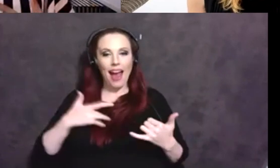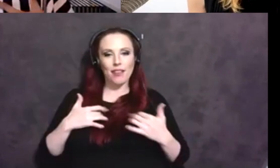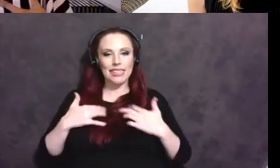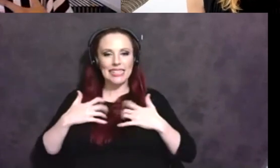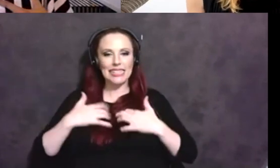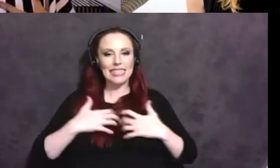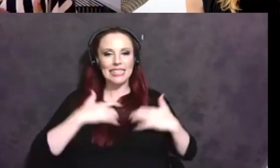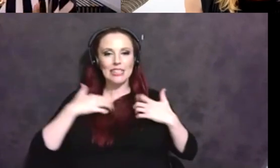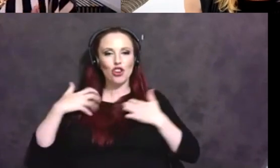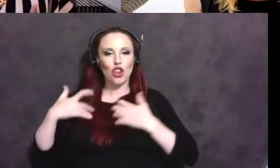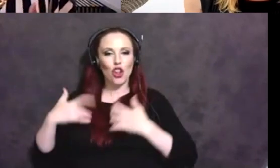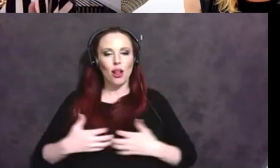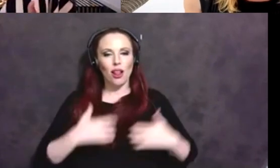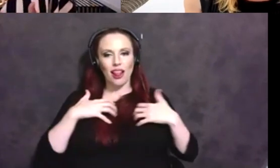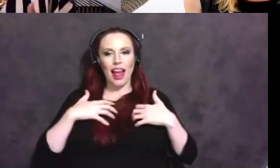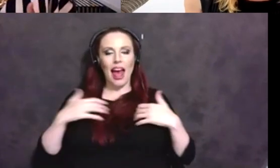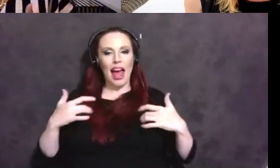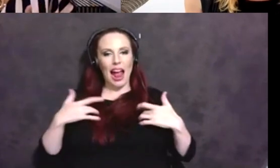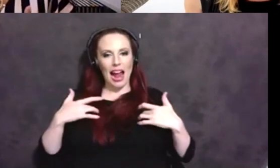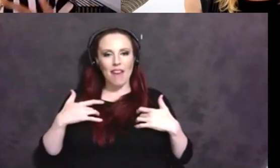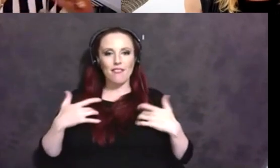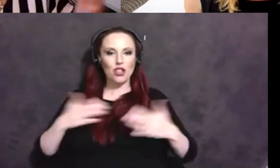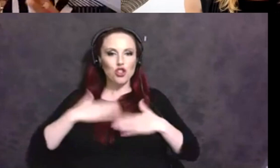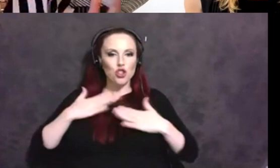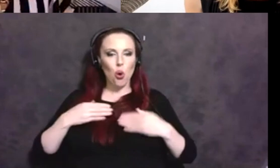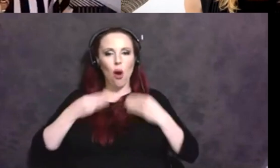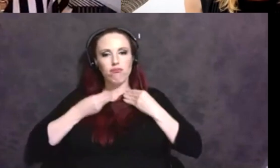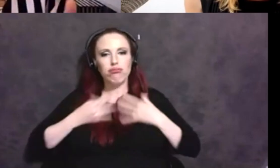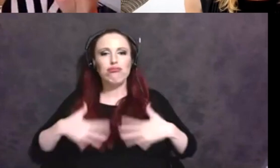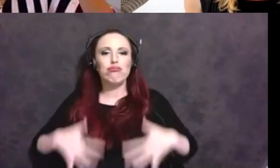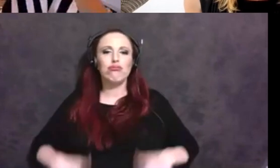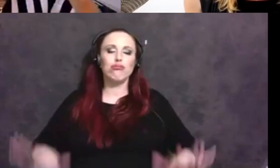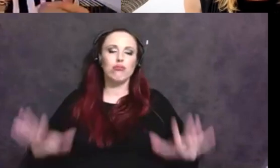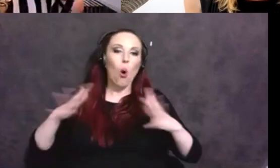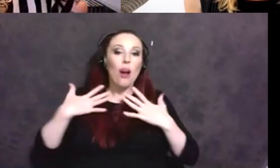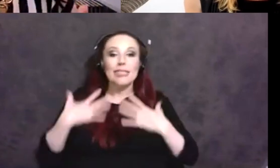We are also better able to tune into effect. I am feeling happy and I know I am feeling